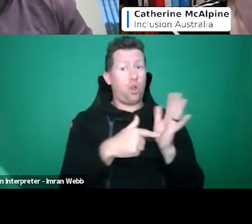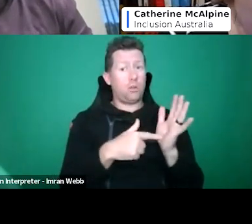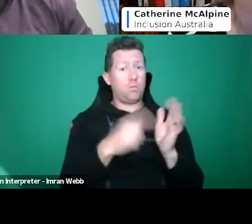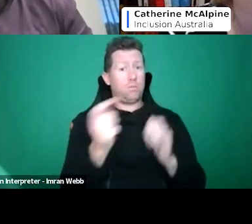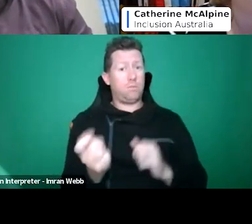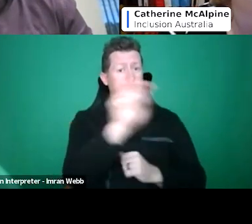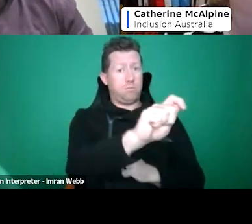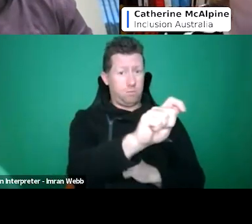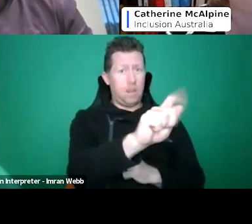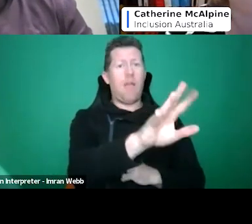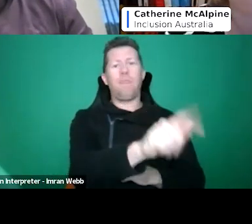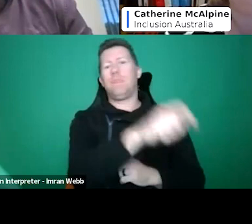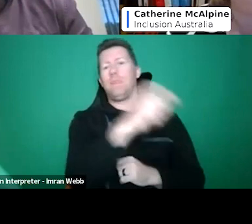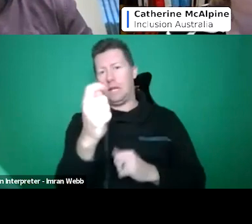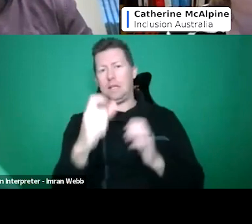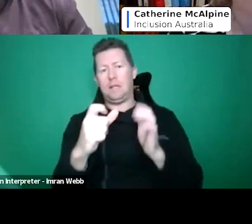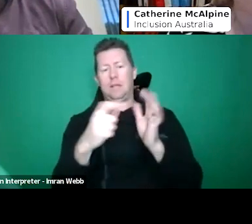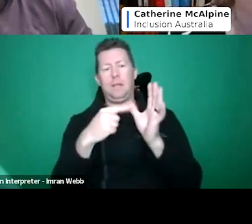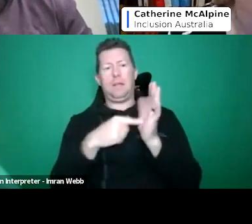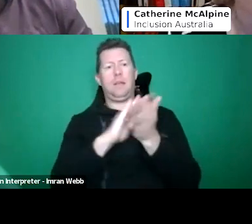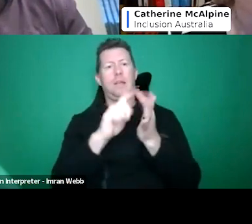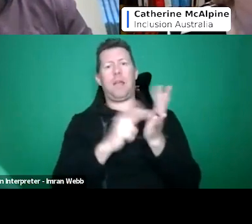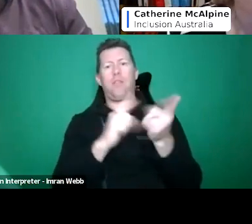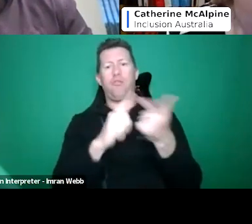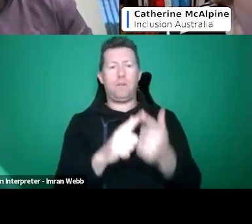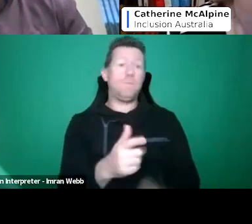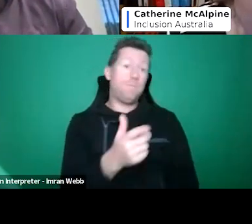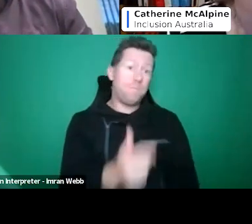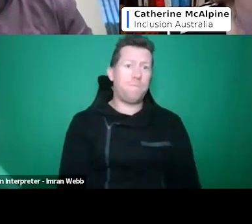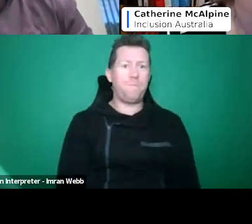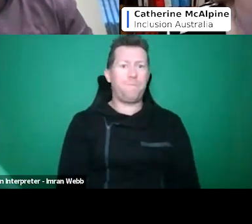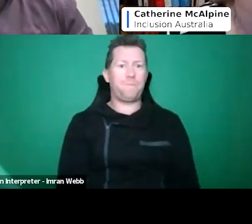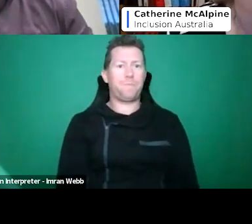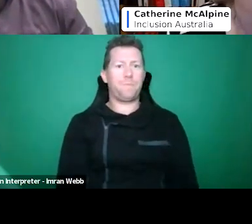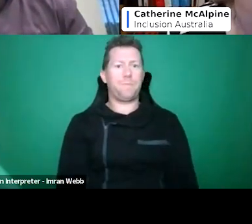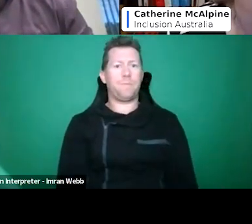And then Catherine I'll be coming to you then.